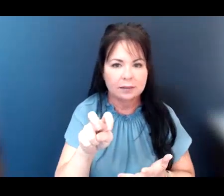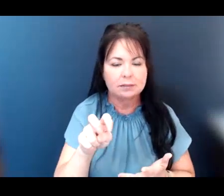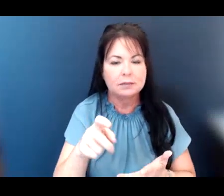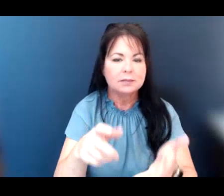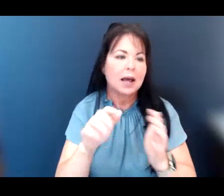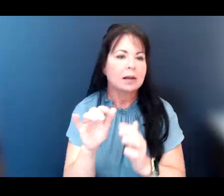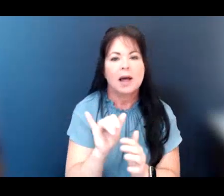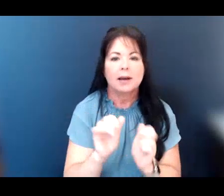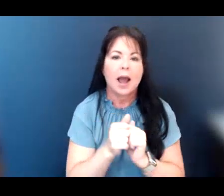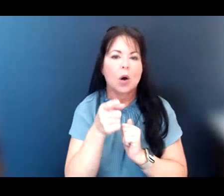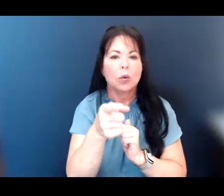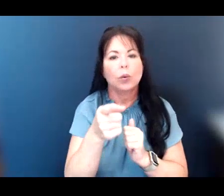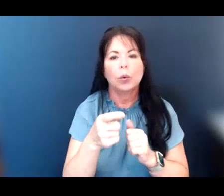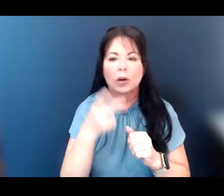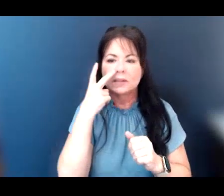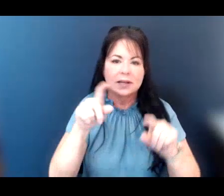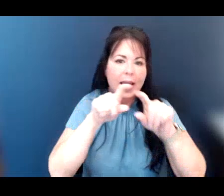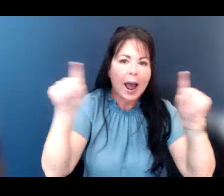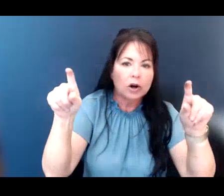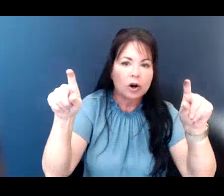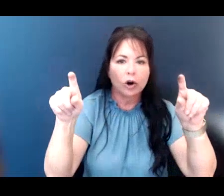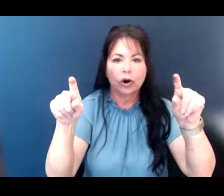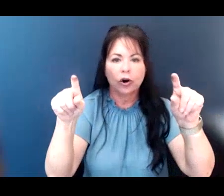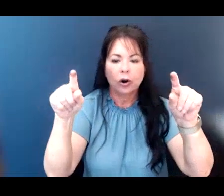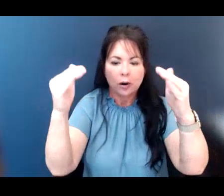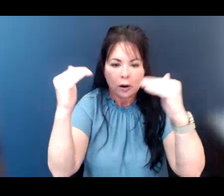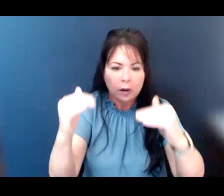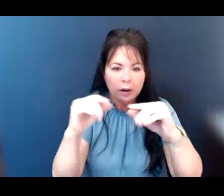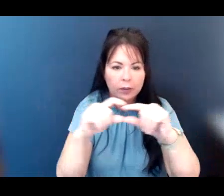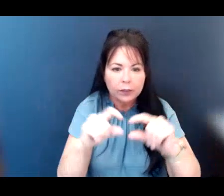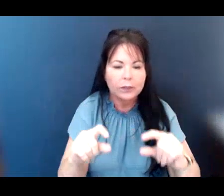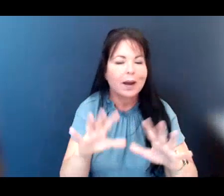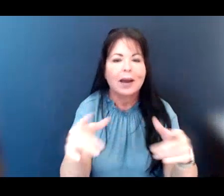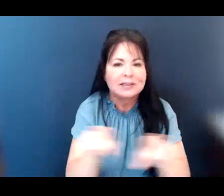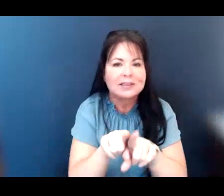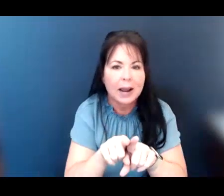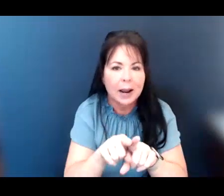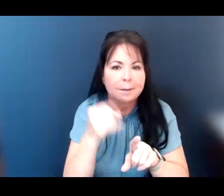using headers and sub headers. It's the same idea. For me, this has been a big project